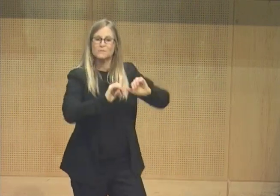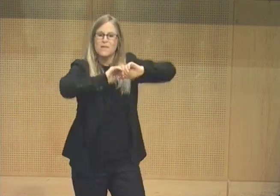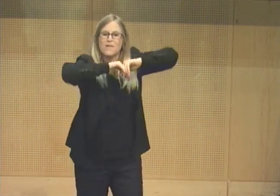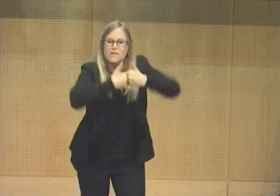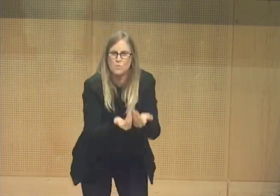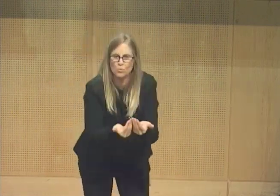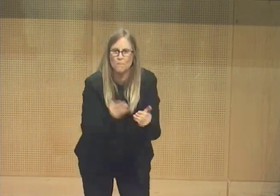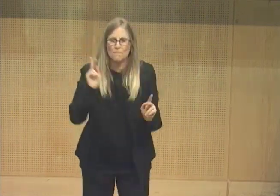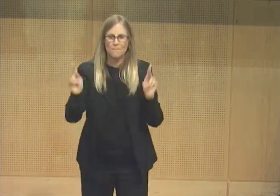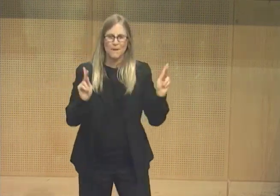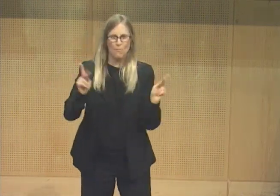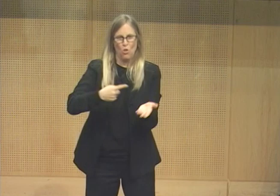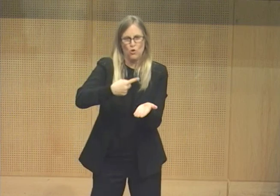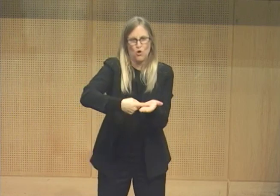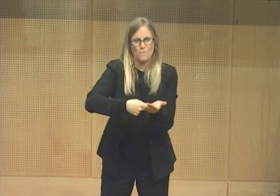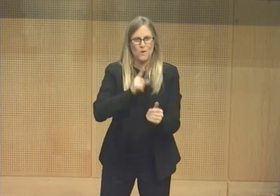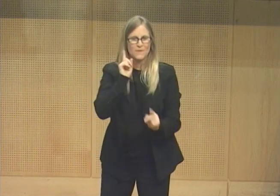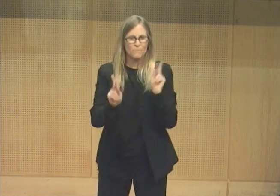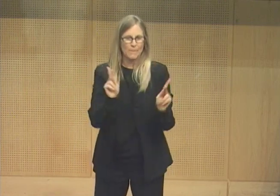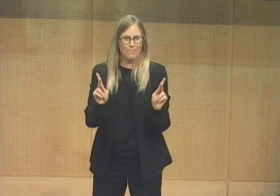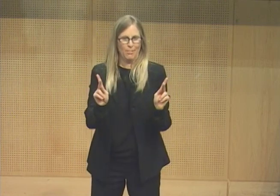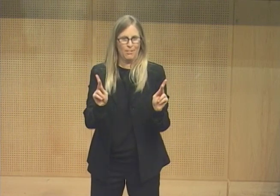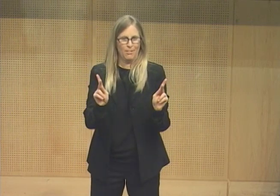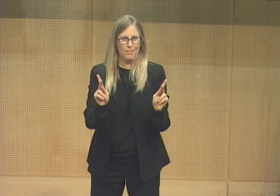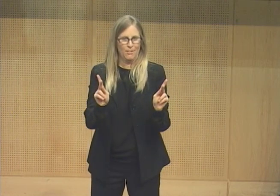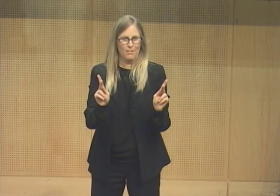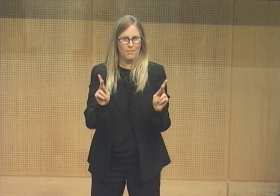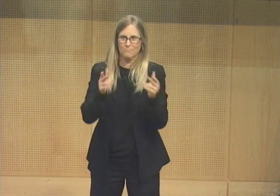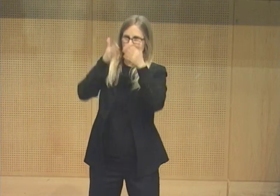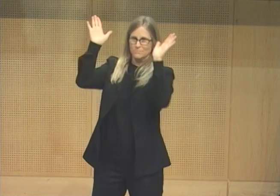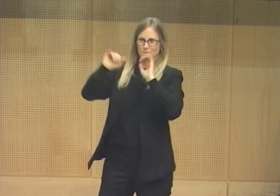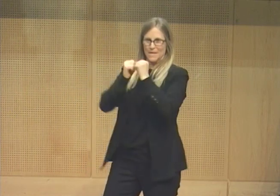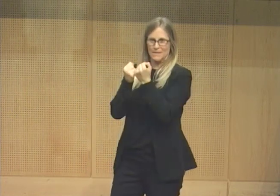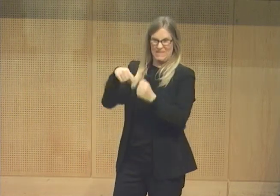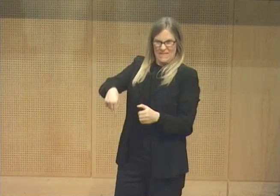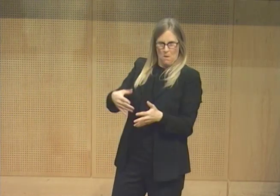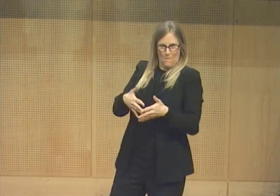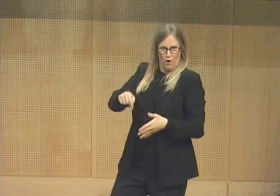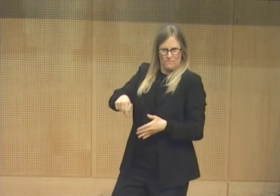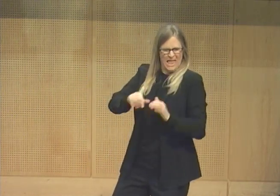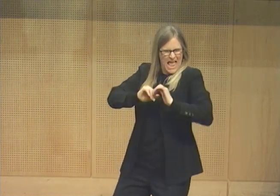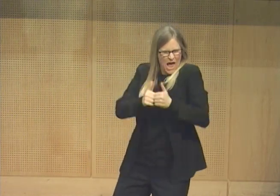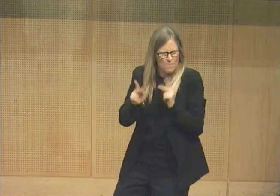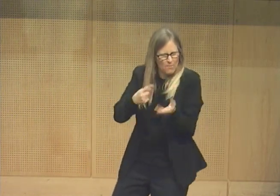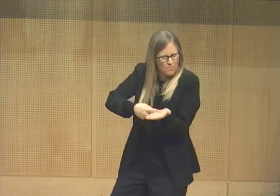and get people talking about Deaf people in general and their position in society.